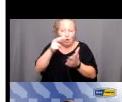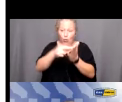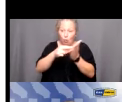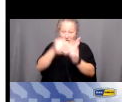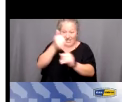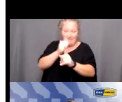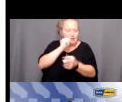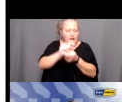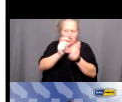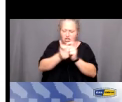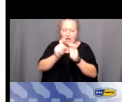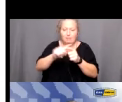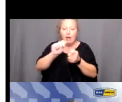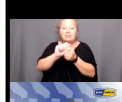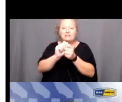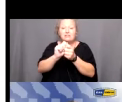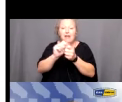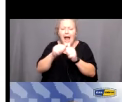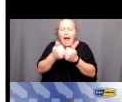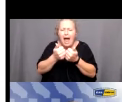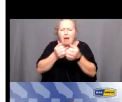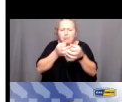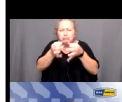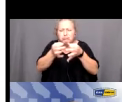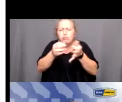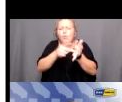but our interpretation the enforcement of the regulation did,